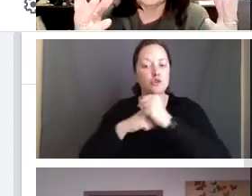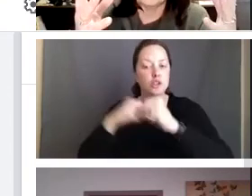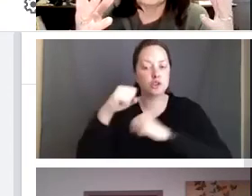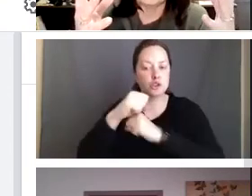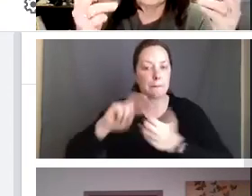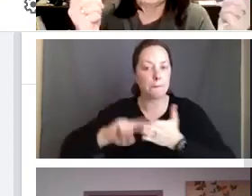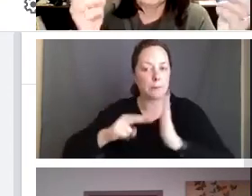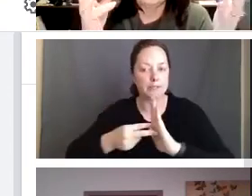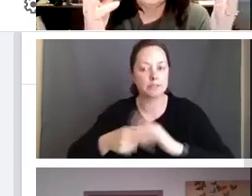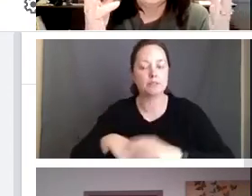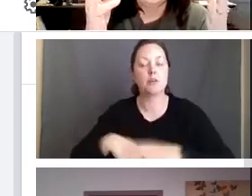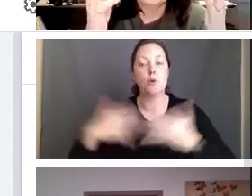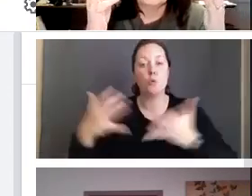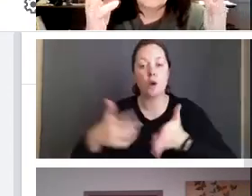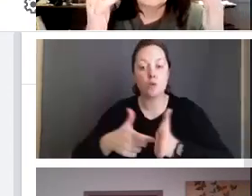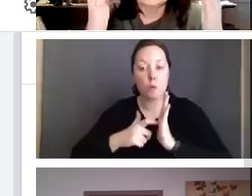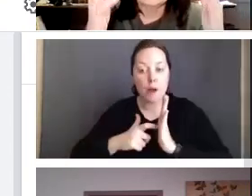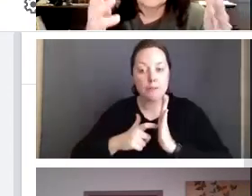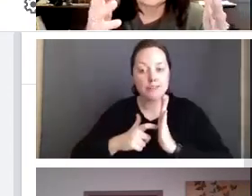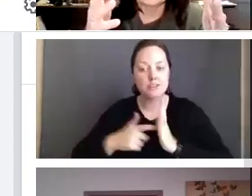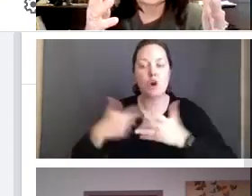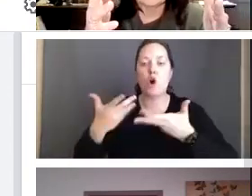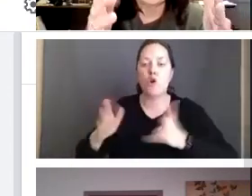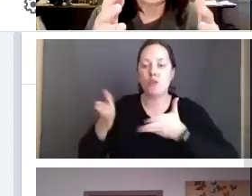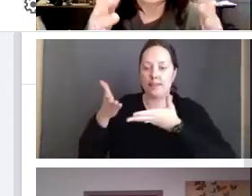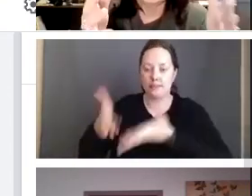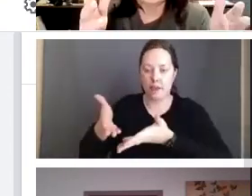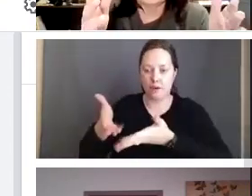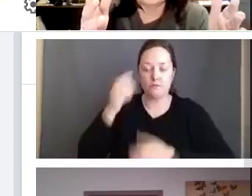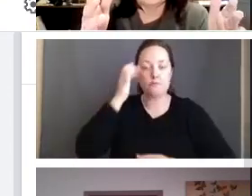The collapsible group button found beneath layouts, let me click that.